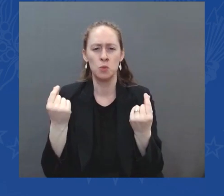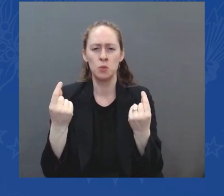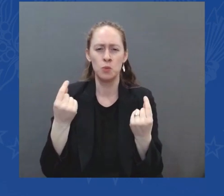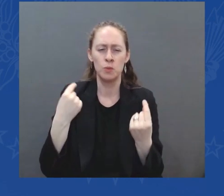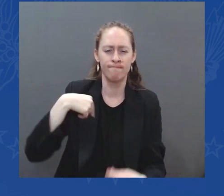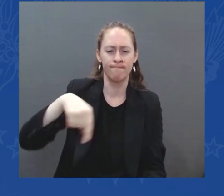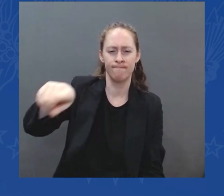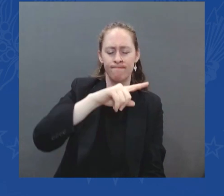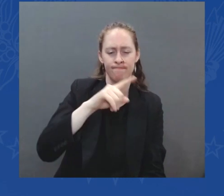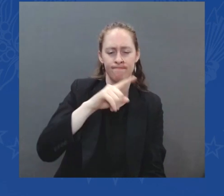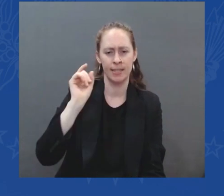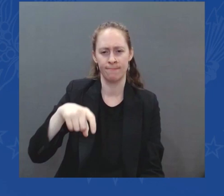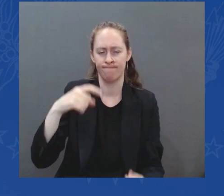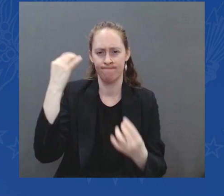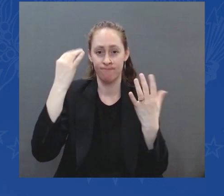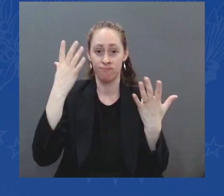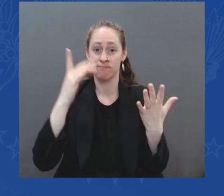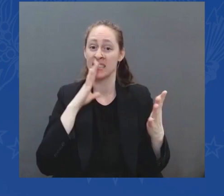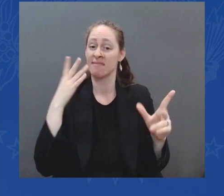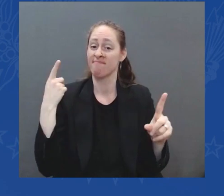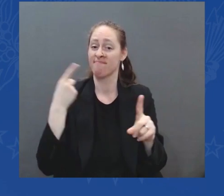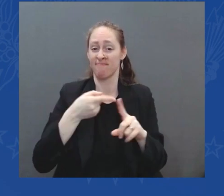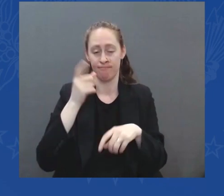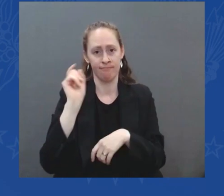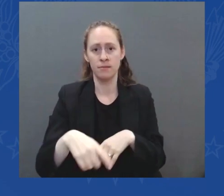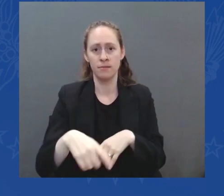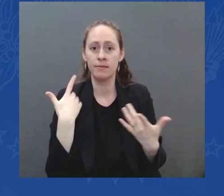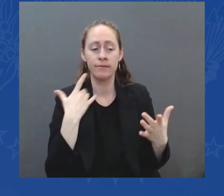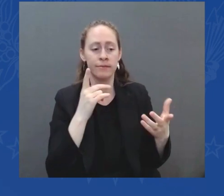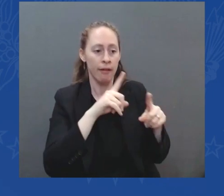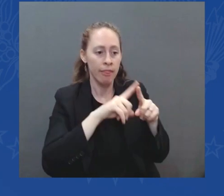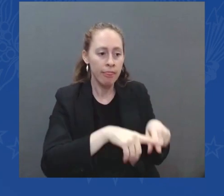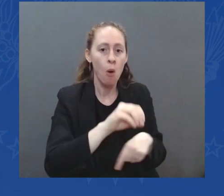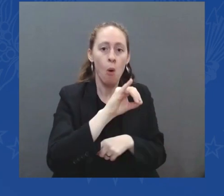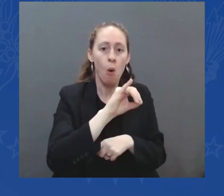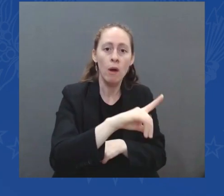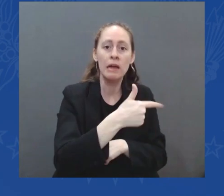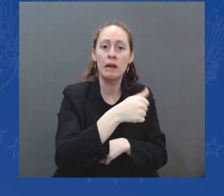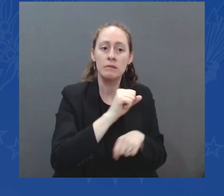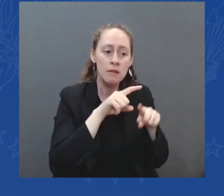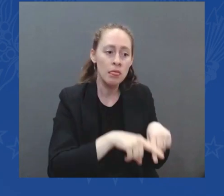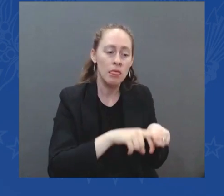over energy and climate vulnerability. We need to double down on our commitment to clean energy